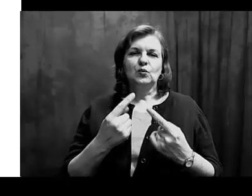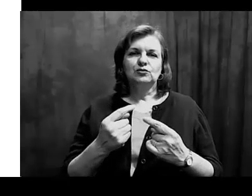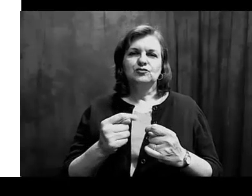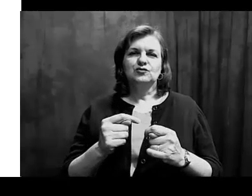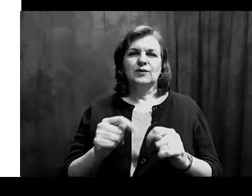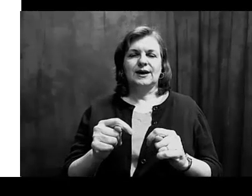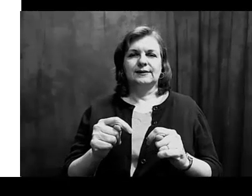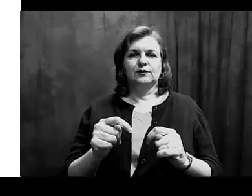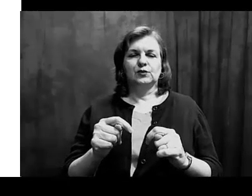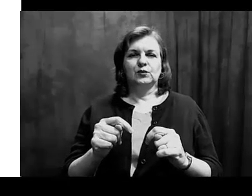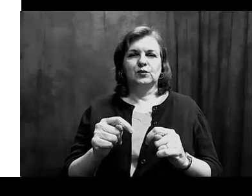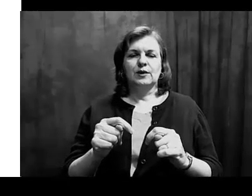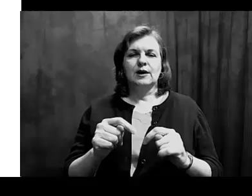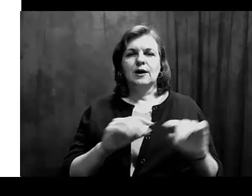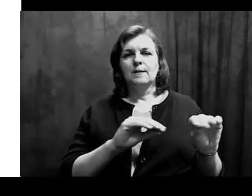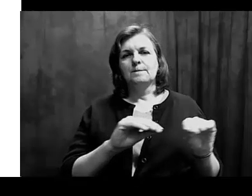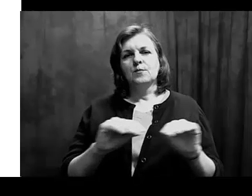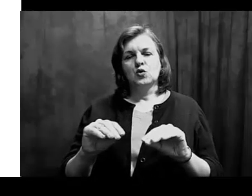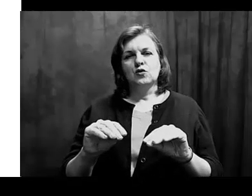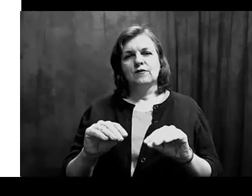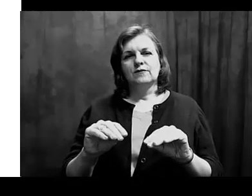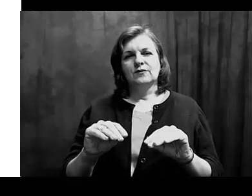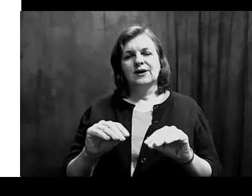this is critical!